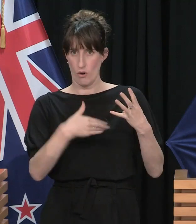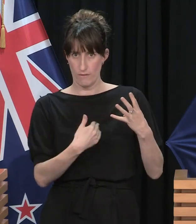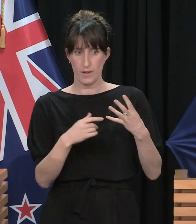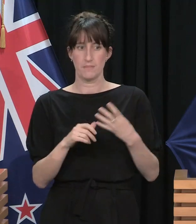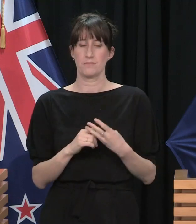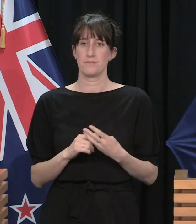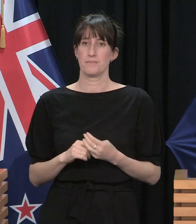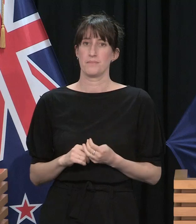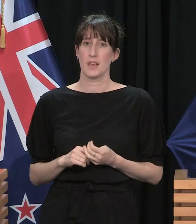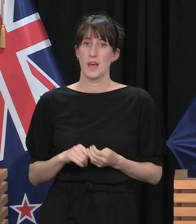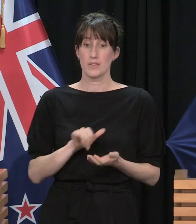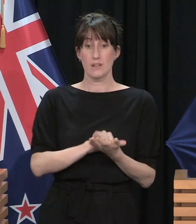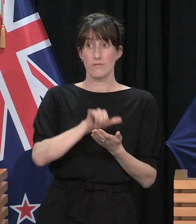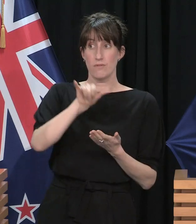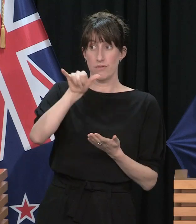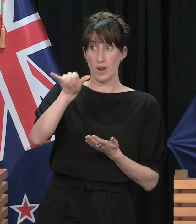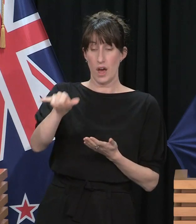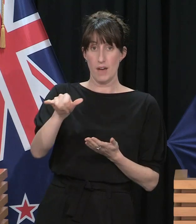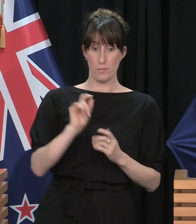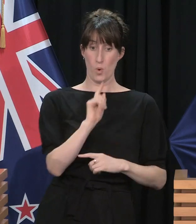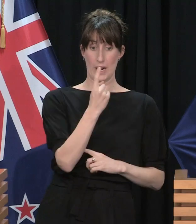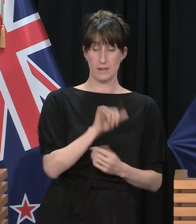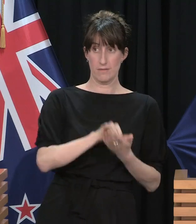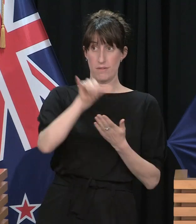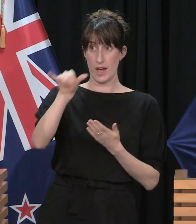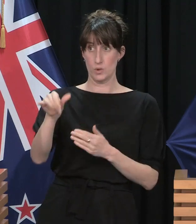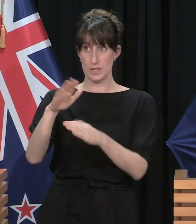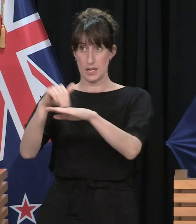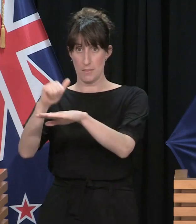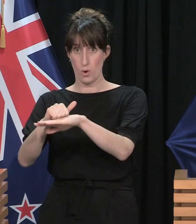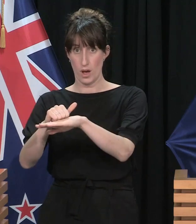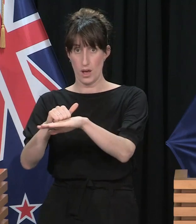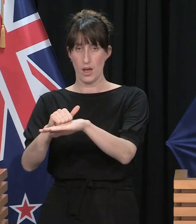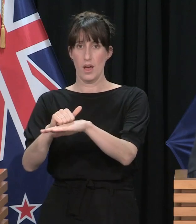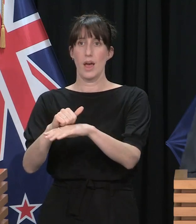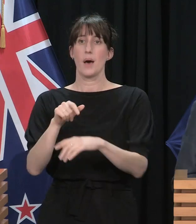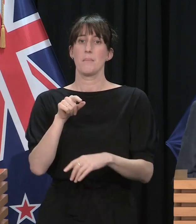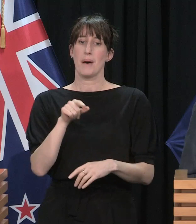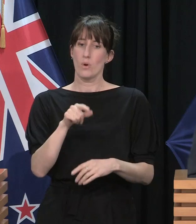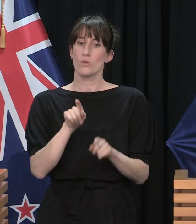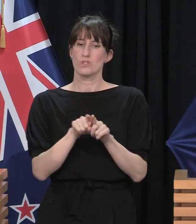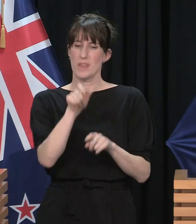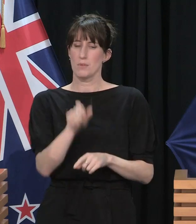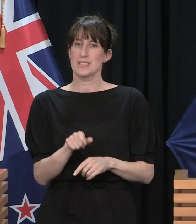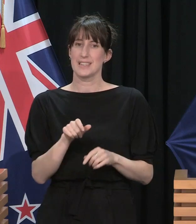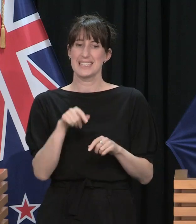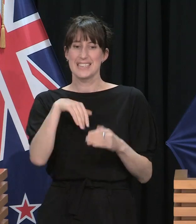on the domestic flight that took the person from Auckland to Christchurch before they flew out to Singapore. We know the person's movements on the